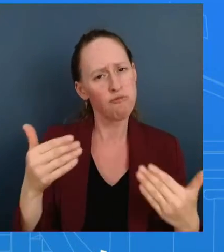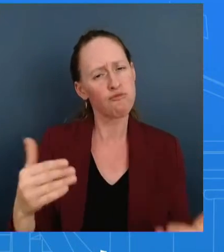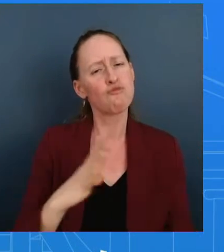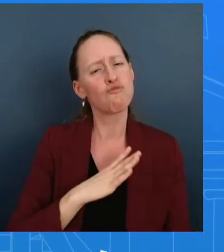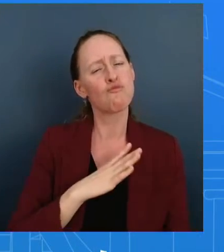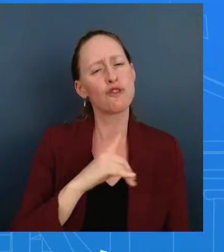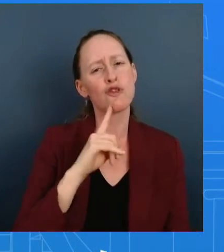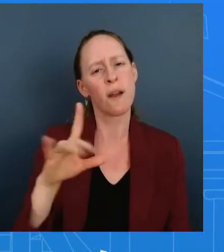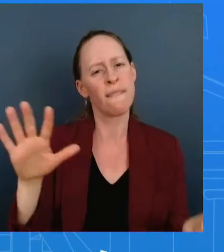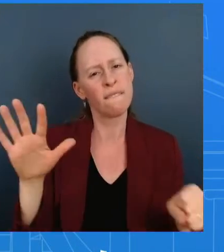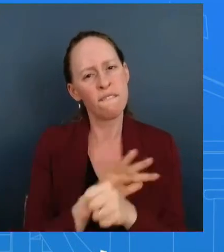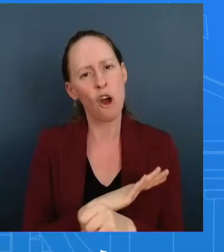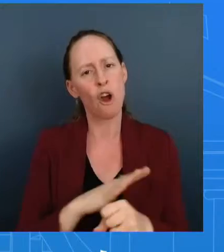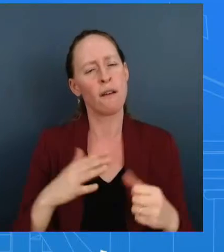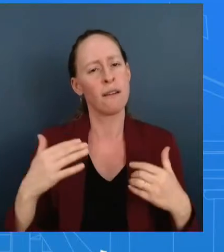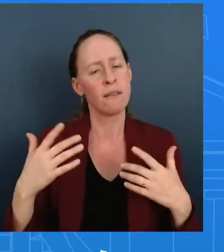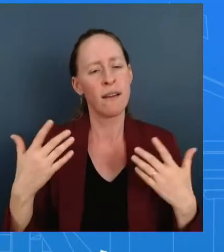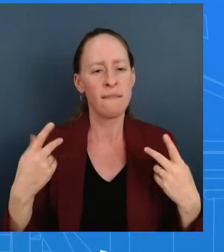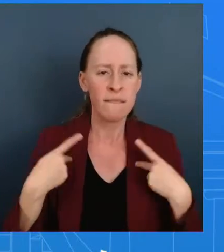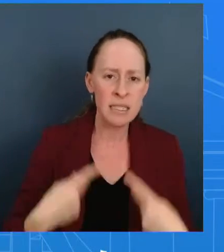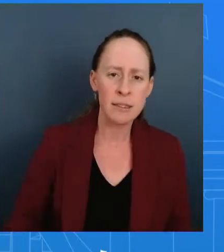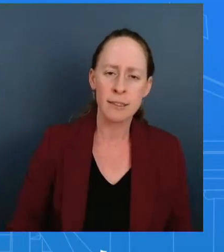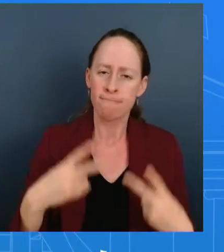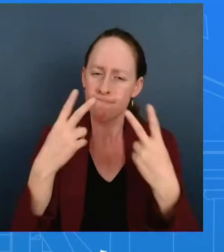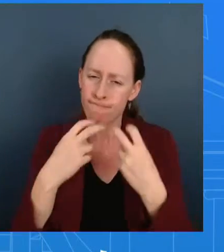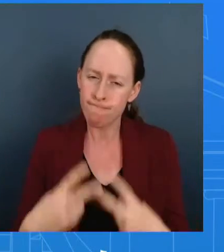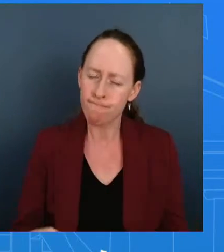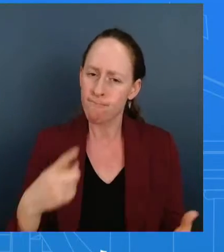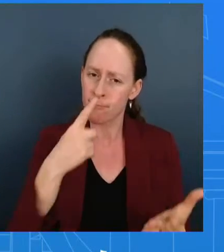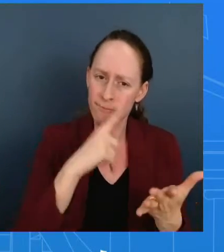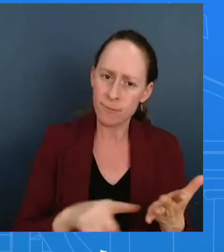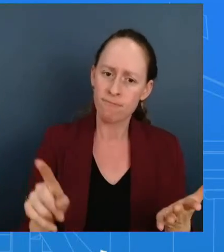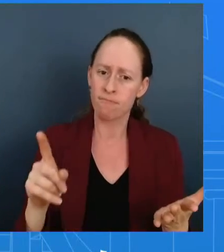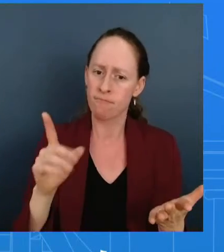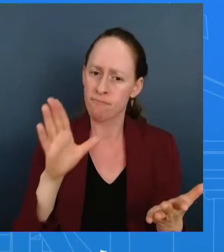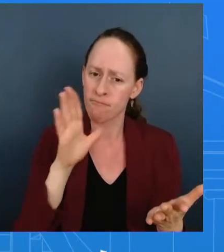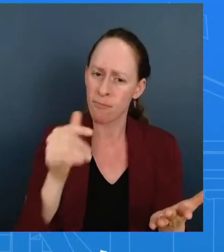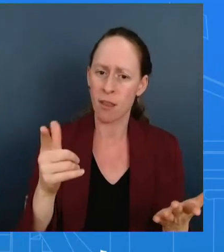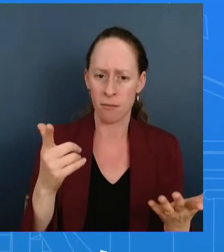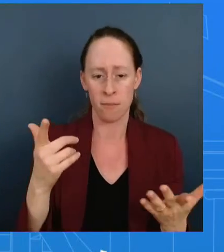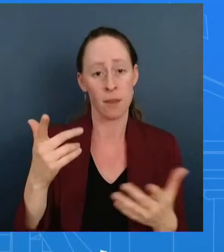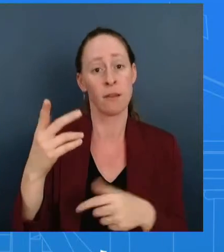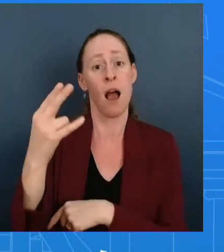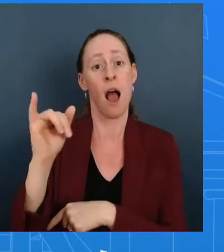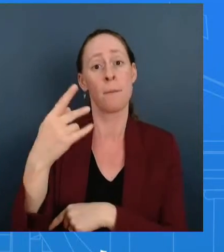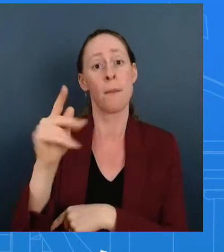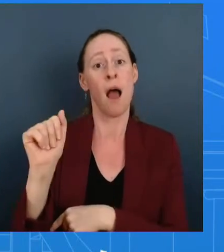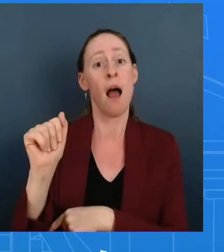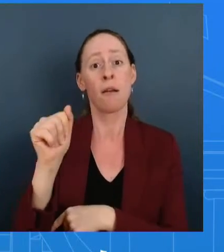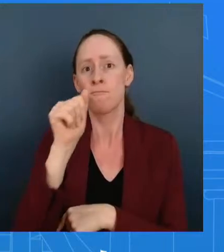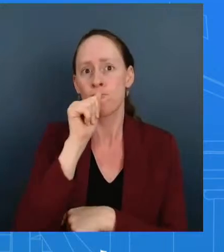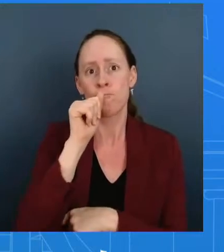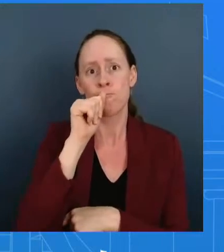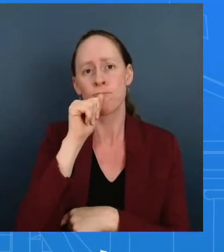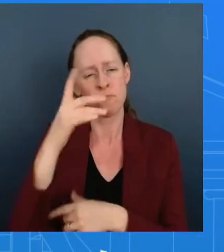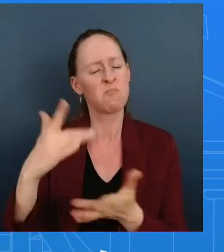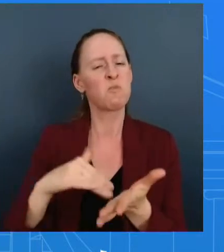He can waive his right to make things public. None of us are asking about the military members who might be seeing a physician here -- none of us. We are only asking --